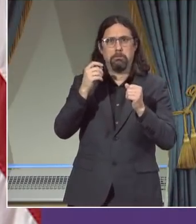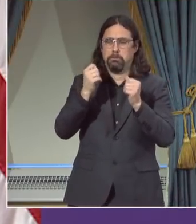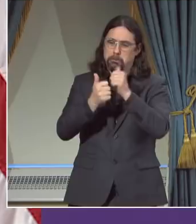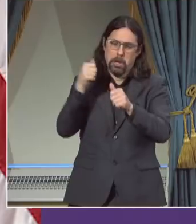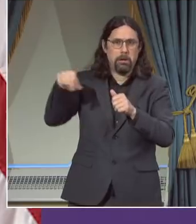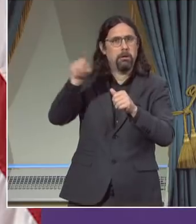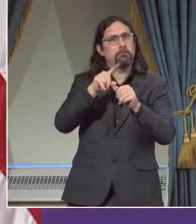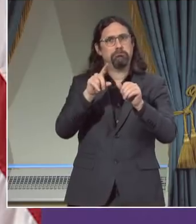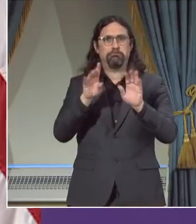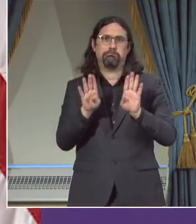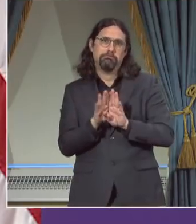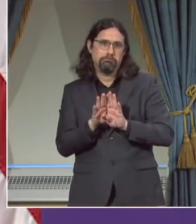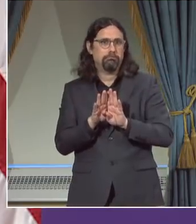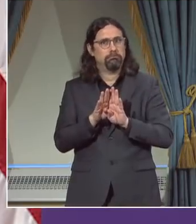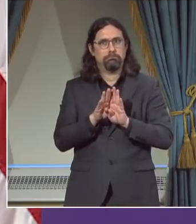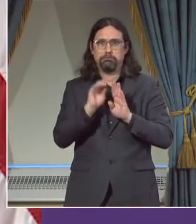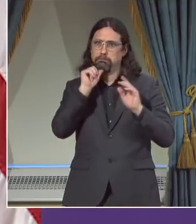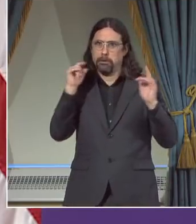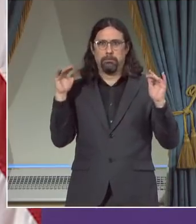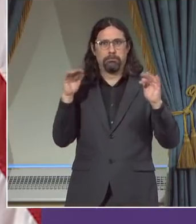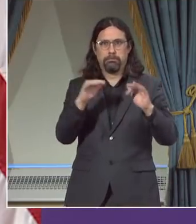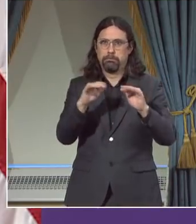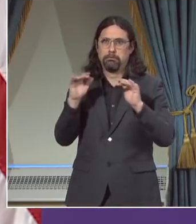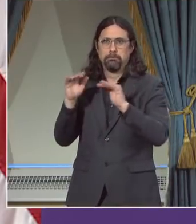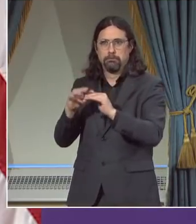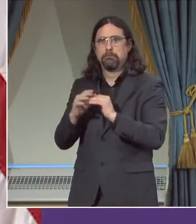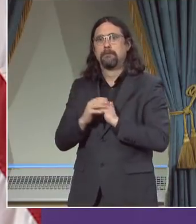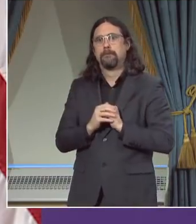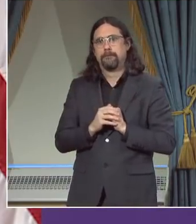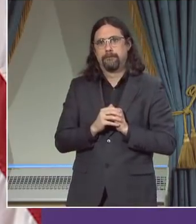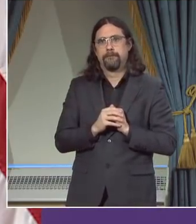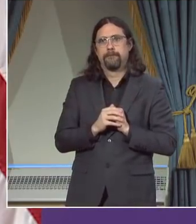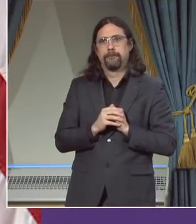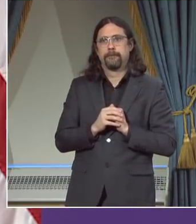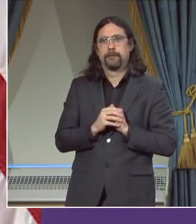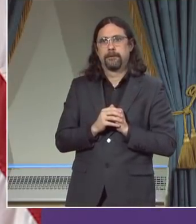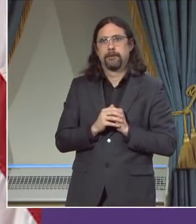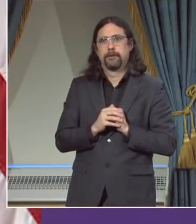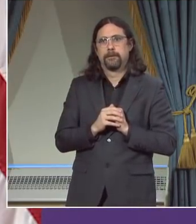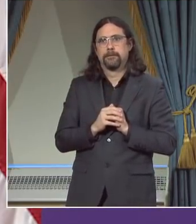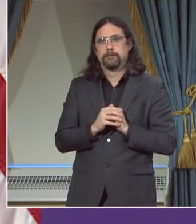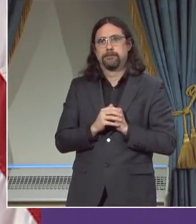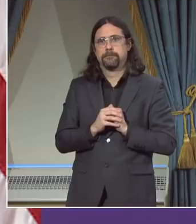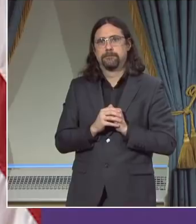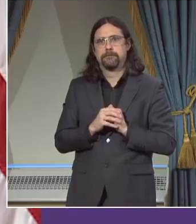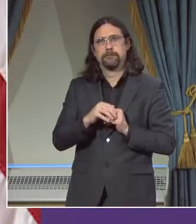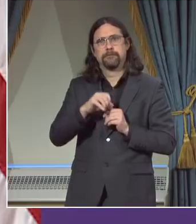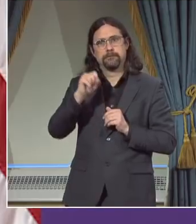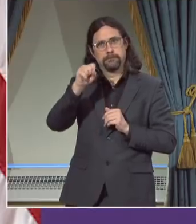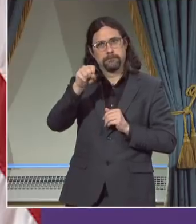BUILDINGS IF NEEDED. I CERTAINLY DO AUTHORIZE THE USE